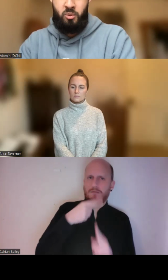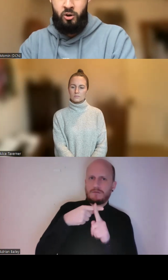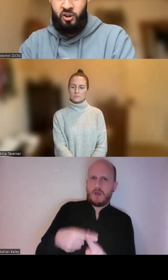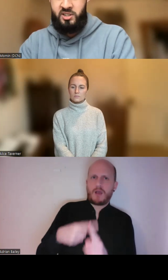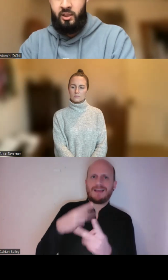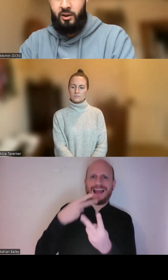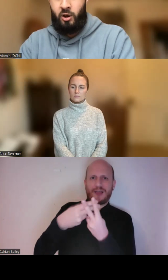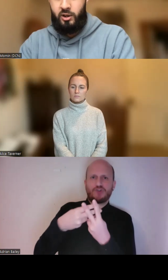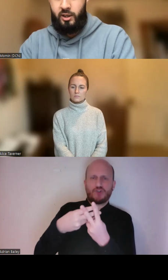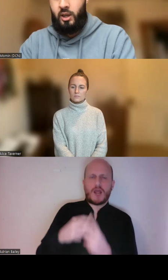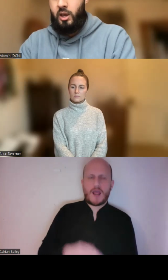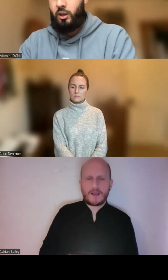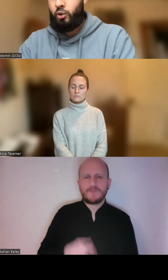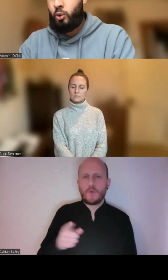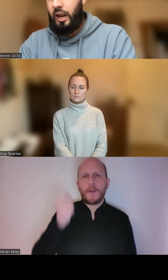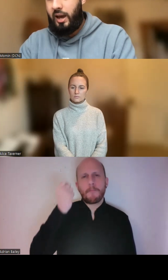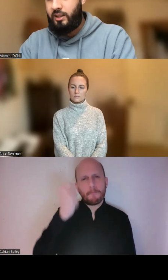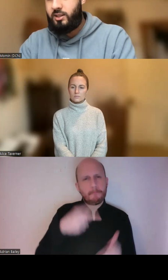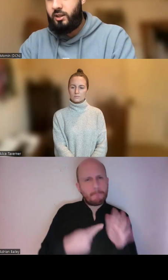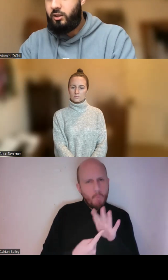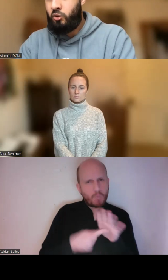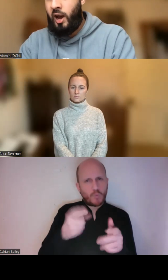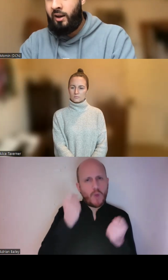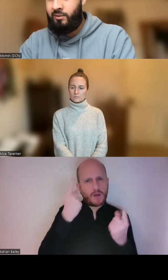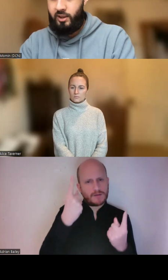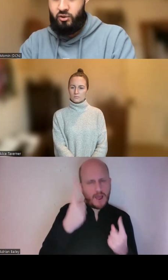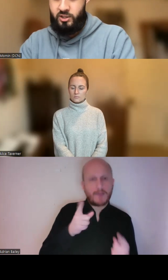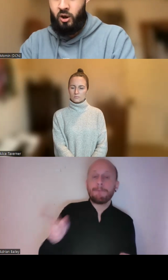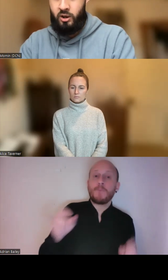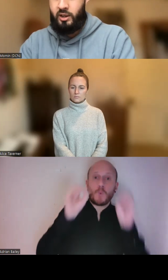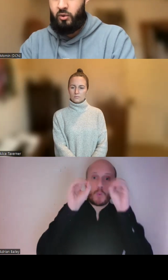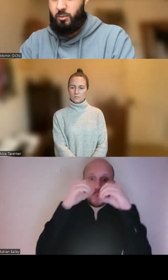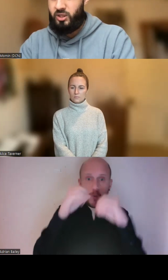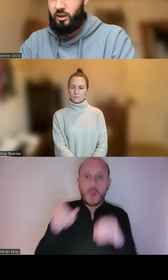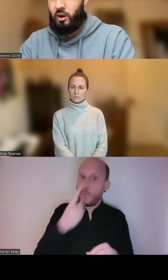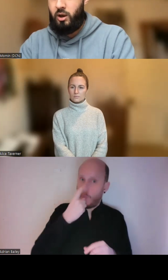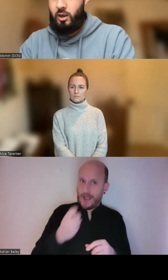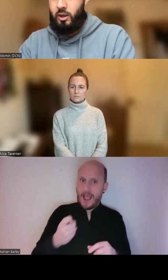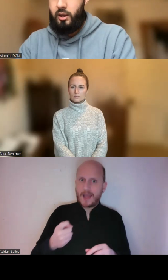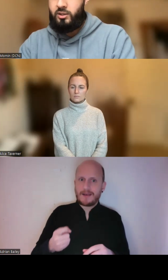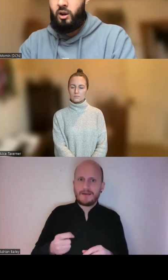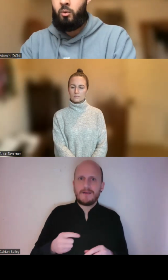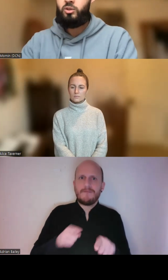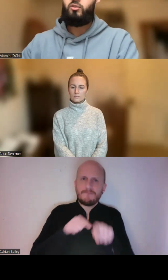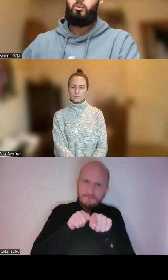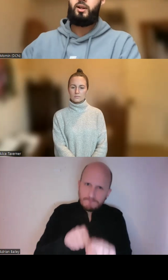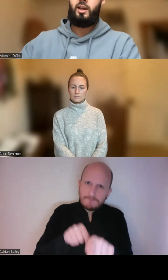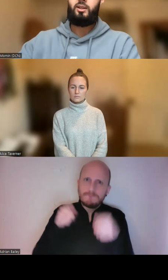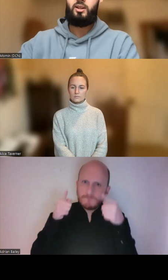It's important to understand that targeting. Google Ads, you have interest targeting right but it's a lot more complicated